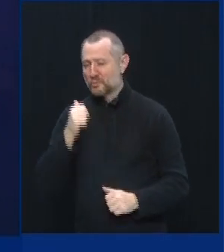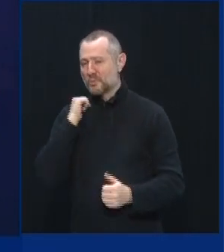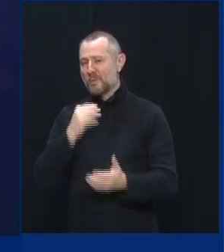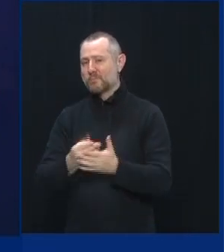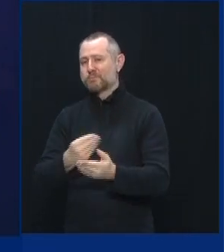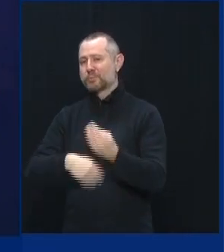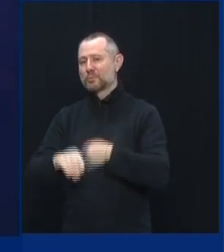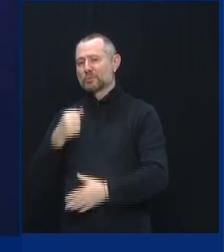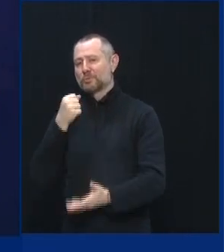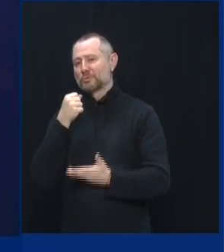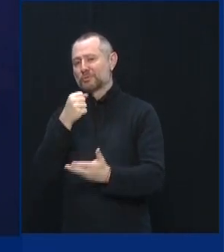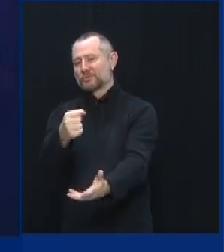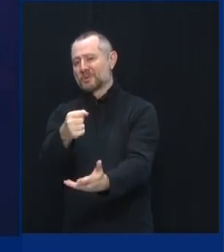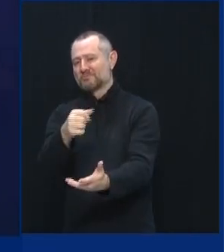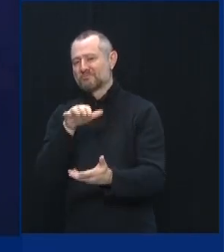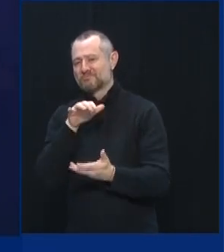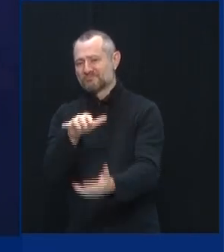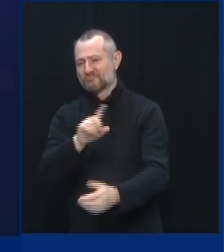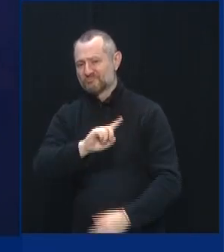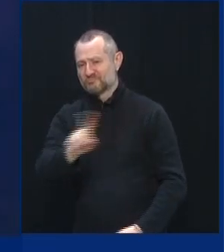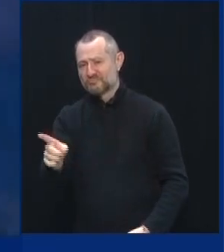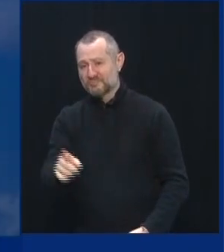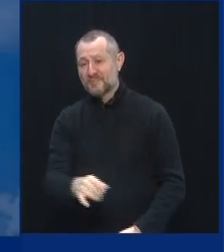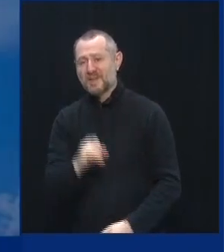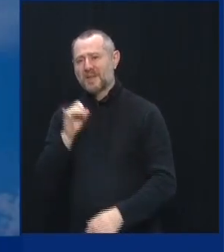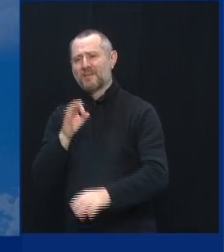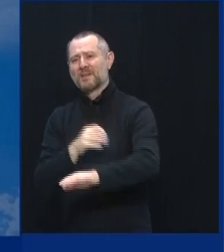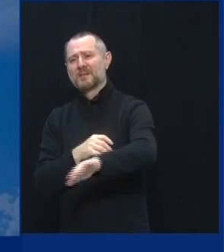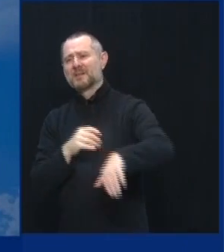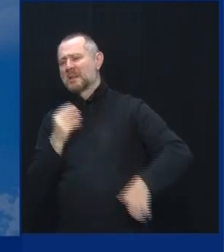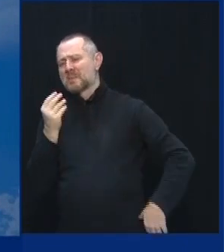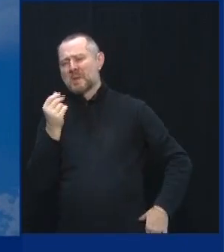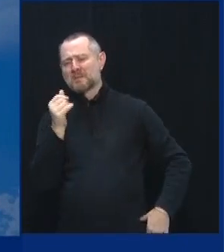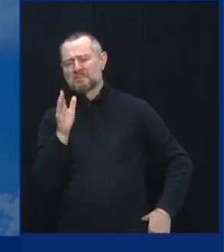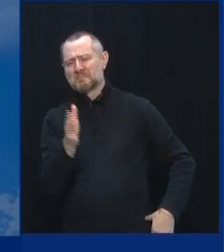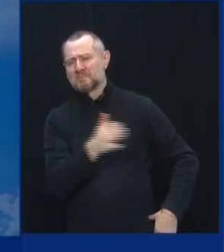THEY HAVE 58 DAYS TO PASS A NEW PLAN OTHERWISE THEY'RE NOT GOING TO BE ELIGIBLE FOR FUNDING IN